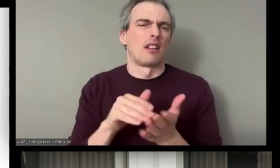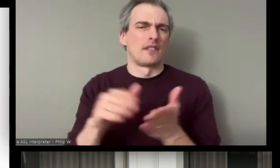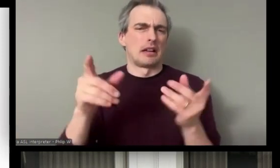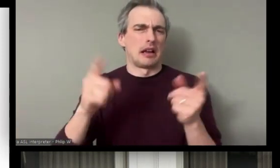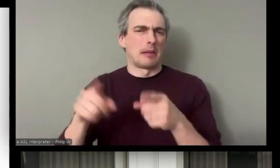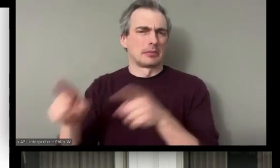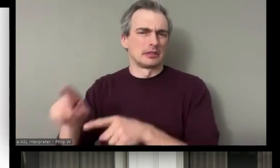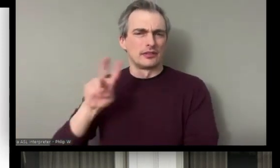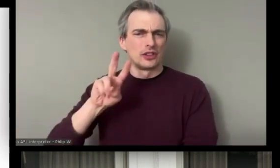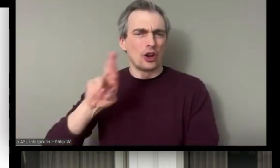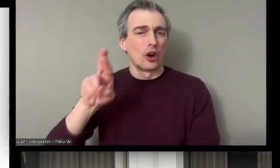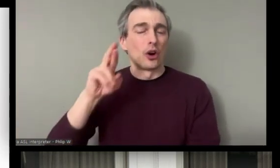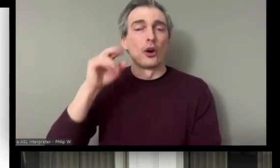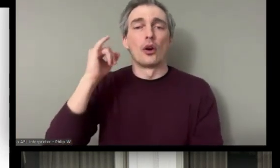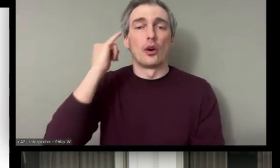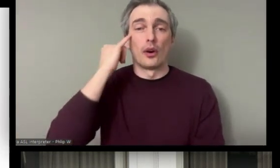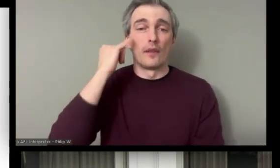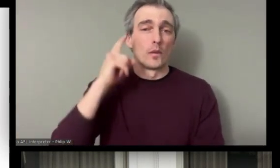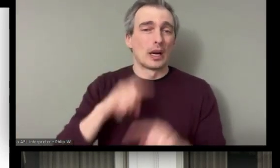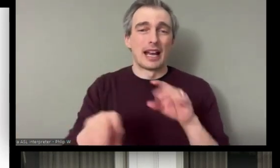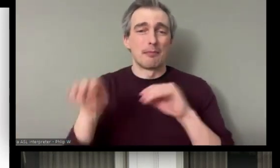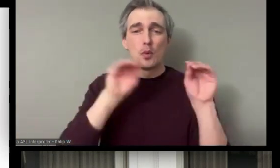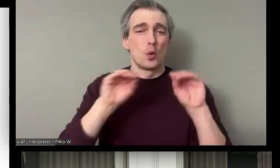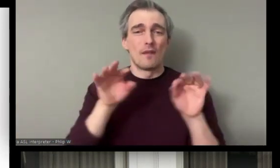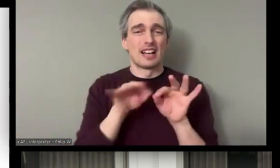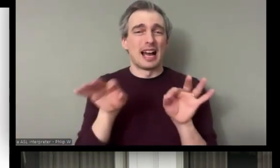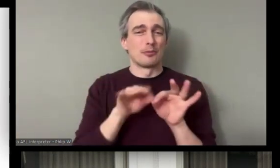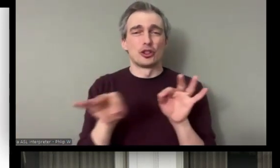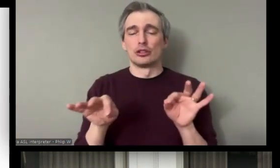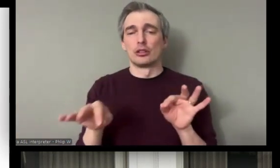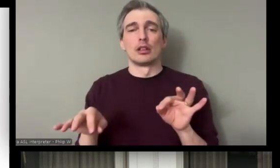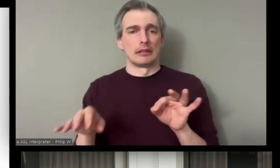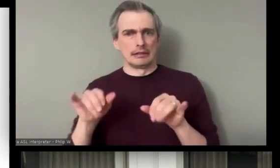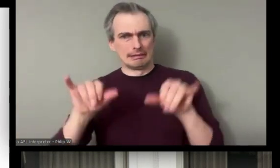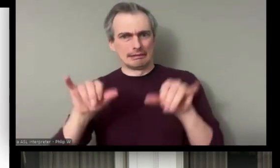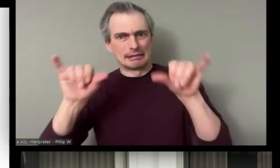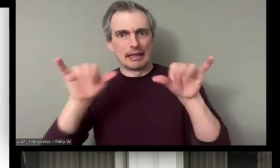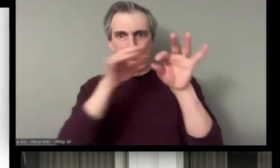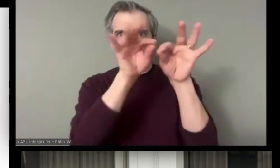if you can't move them, and they stay there, they're basically blocking you from maybe doing the interaction in VR.